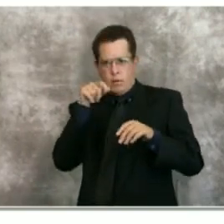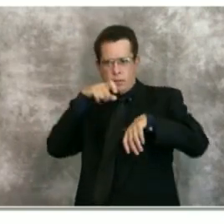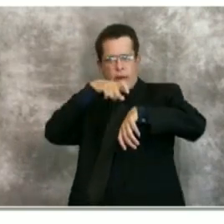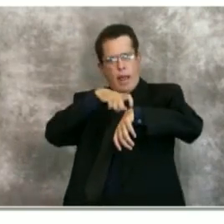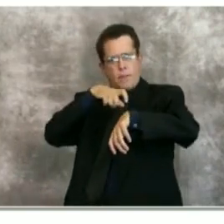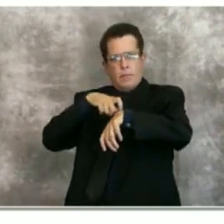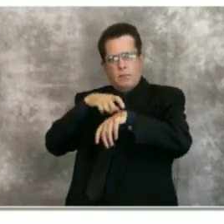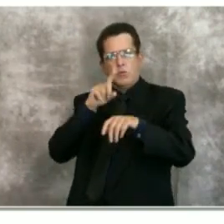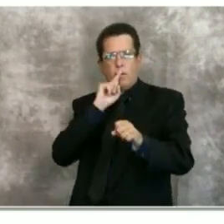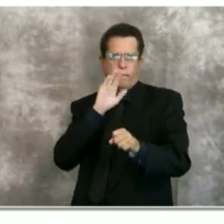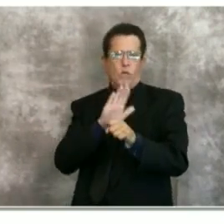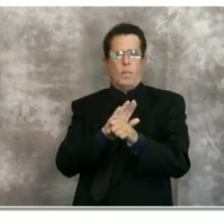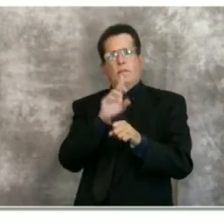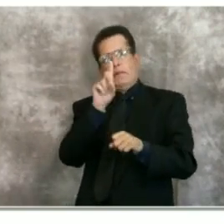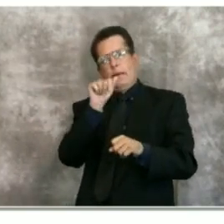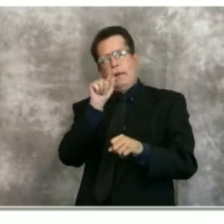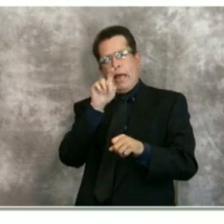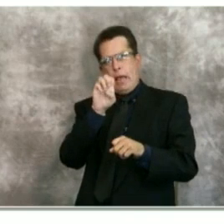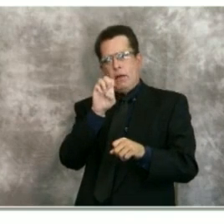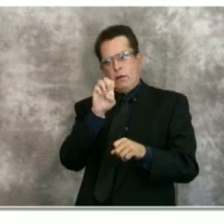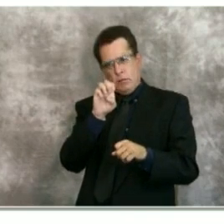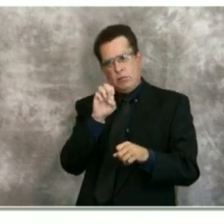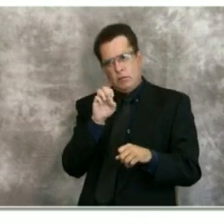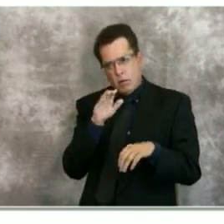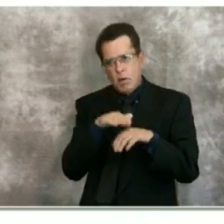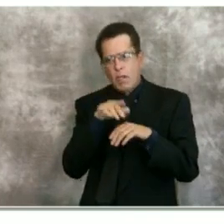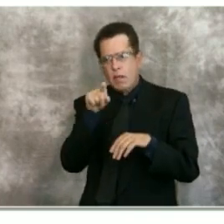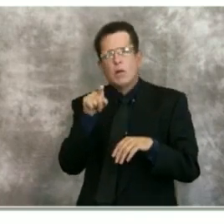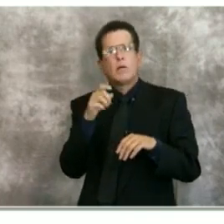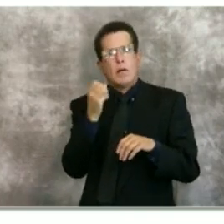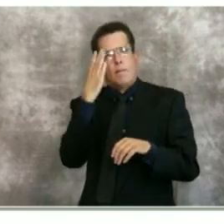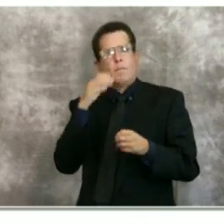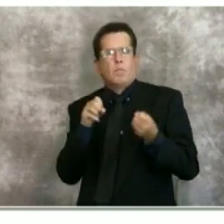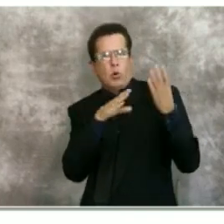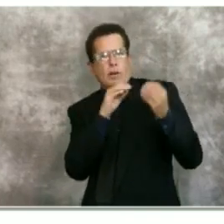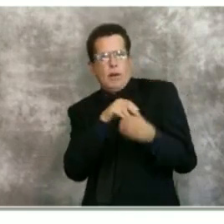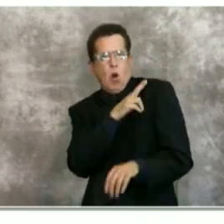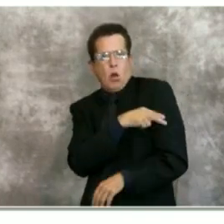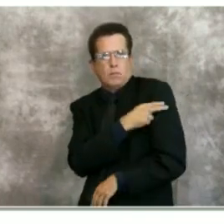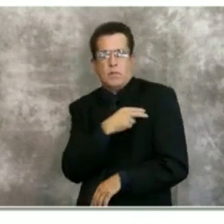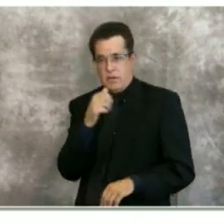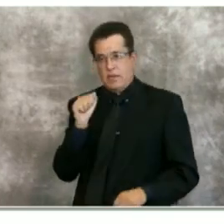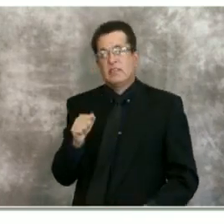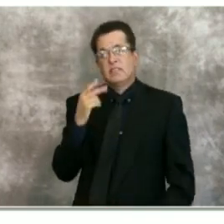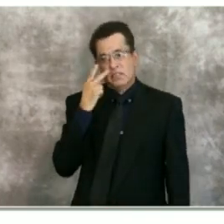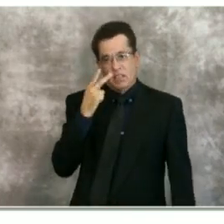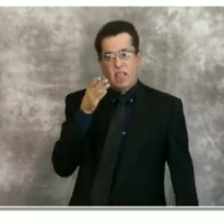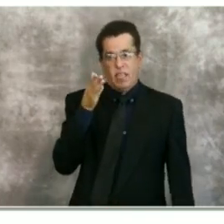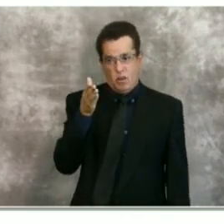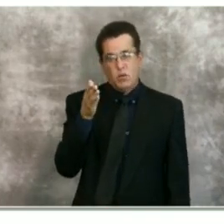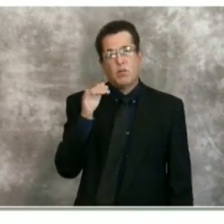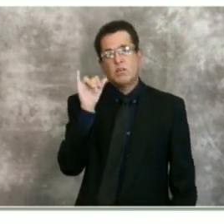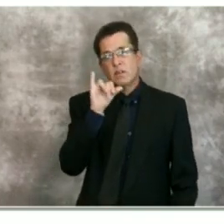OUTBREAK FOR HOSPITALIZATION, THIS IS ALL HOSPITALIZATIONS